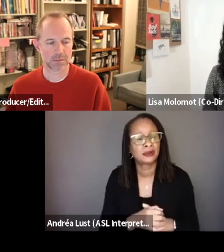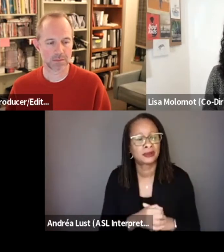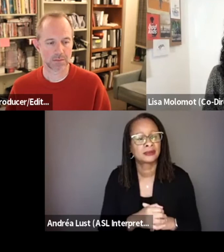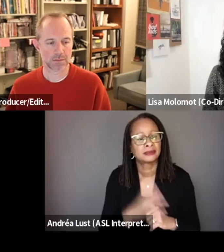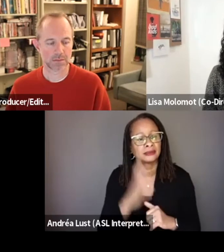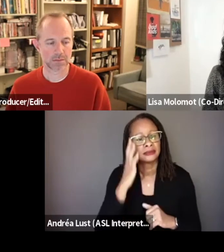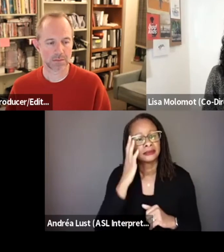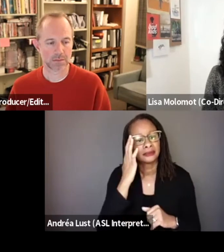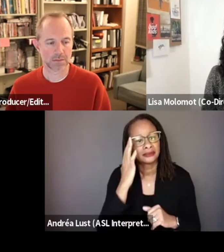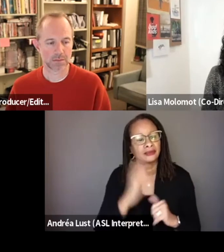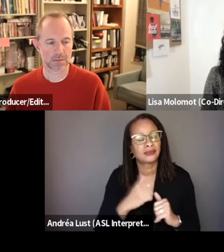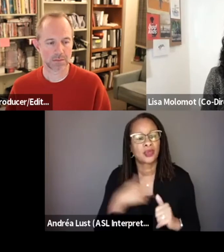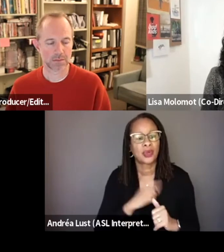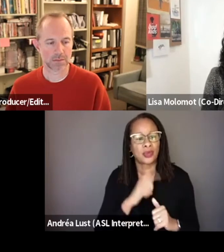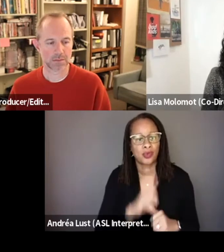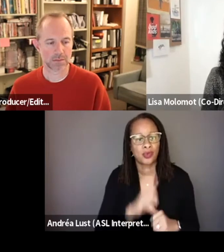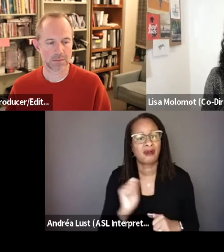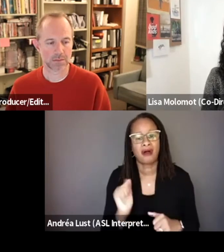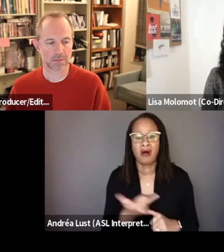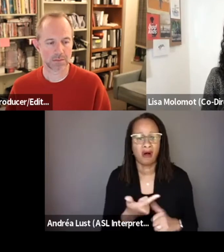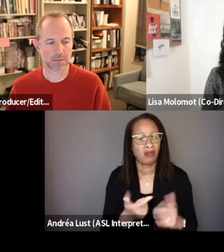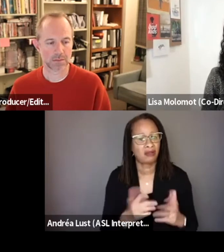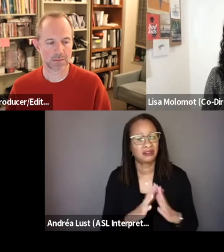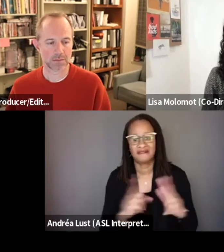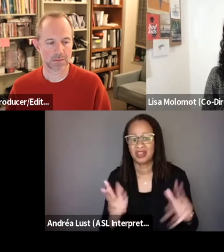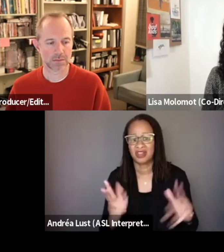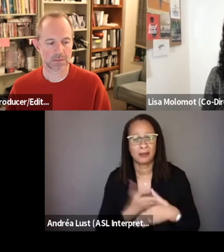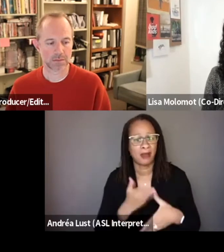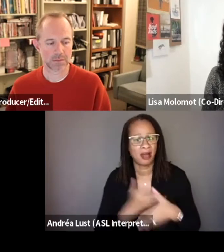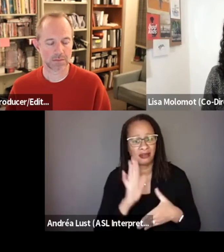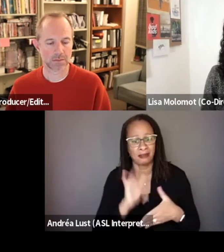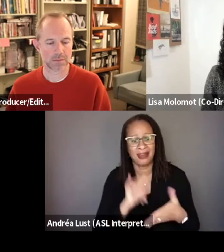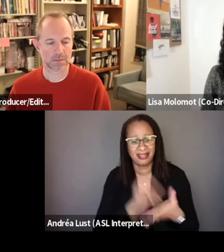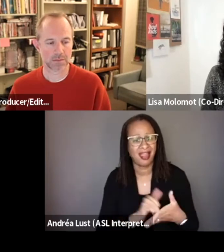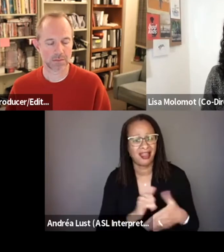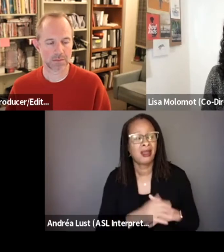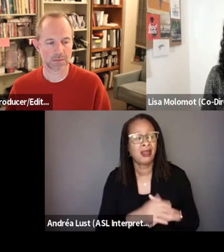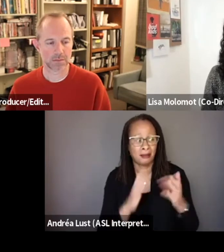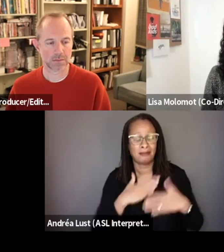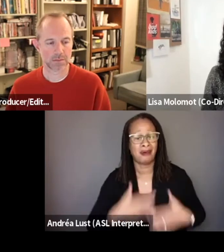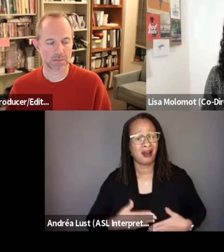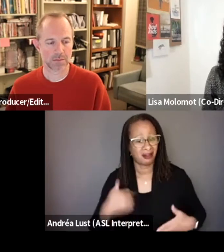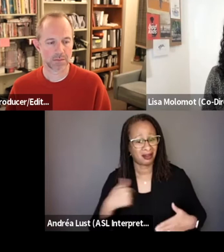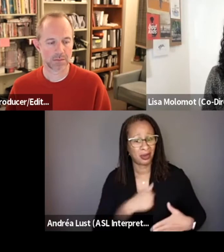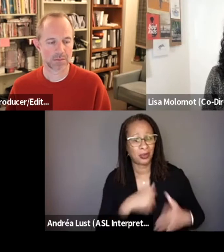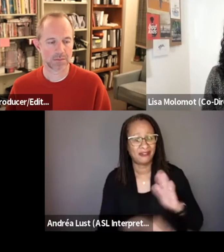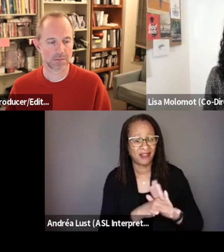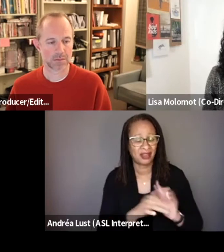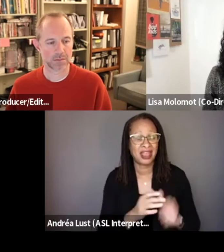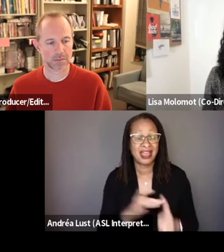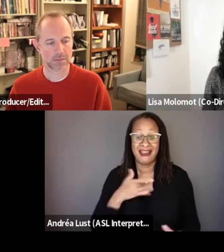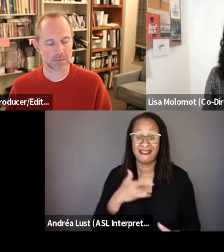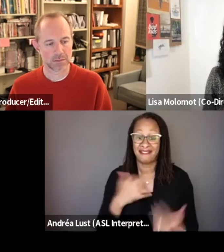we were all very, very disturbed by that. And so I feel like the audience also